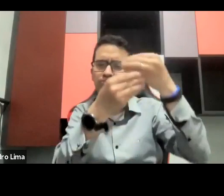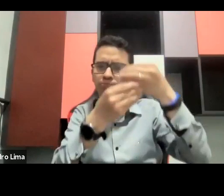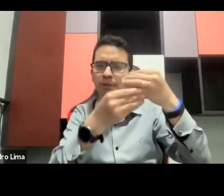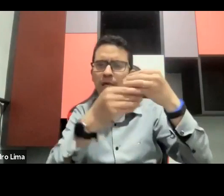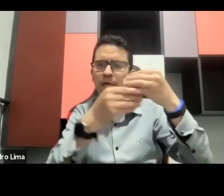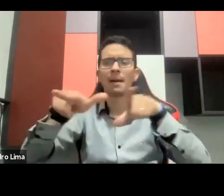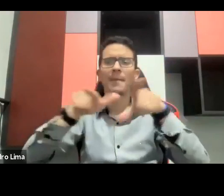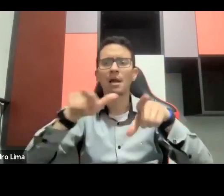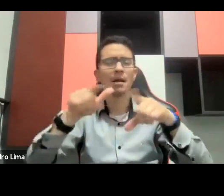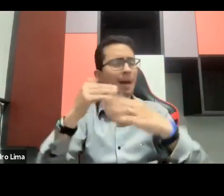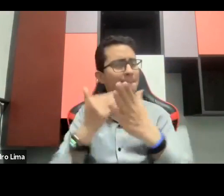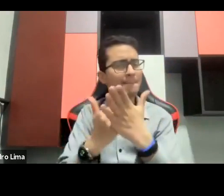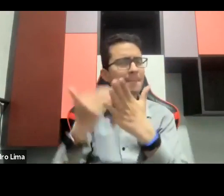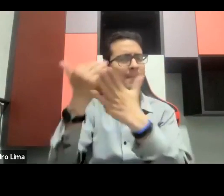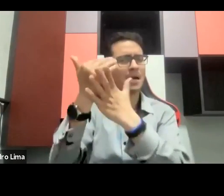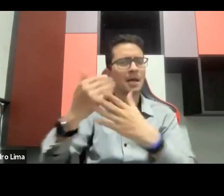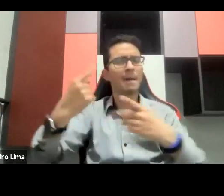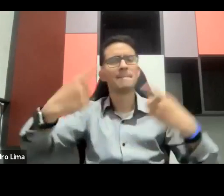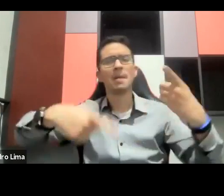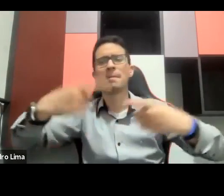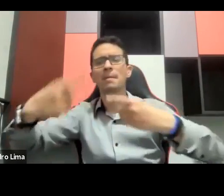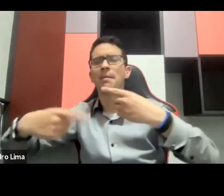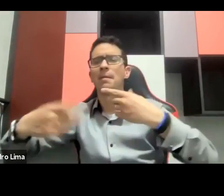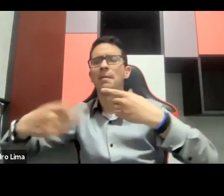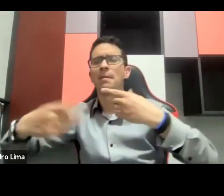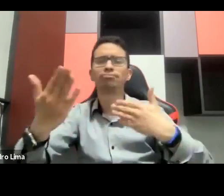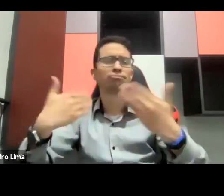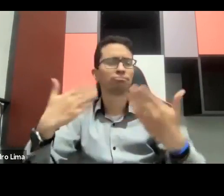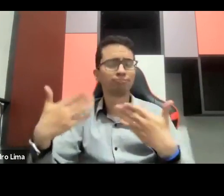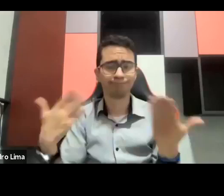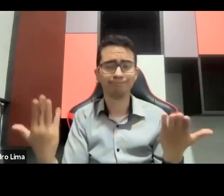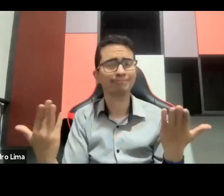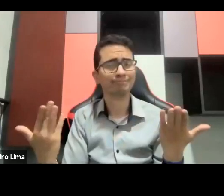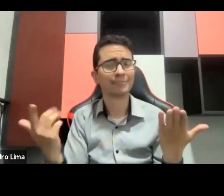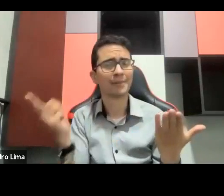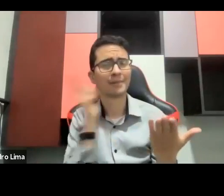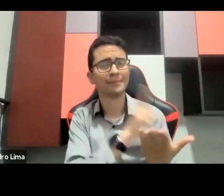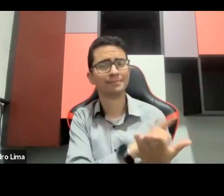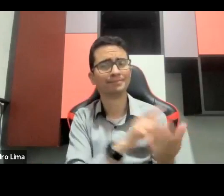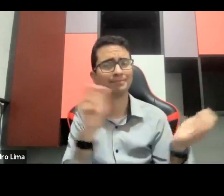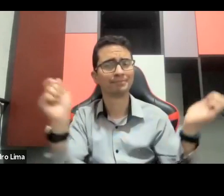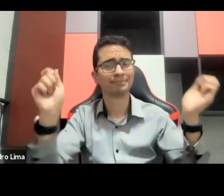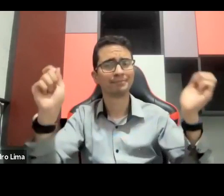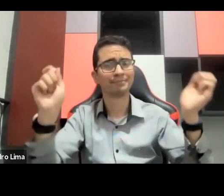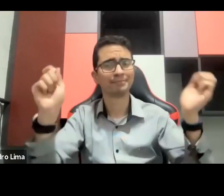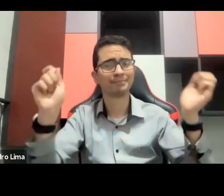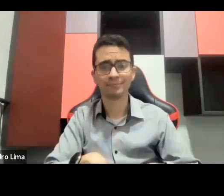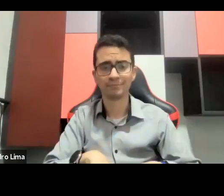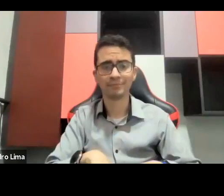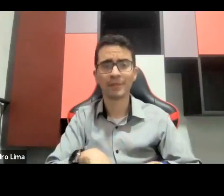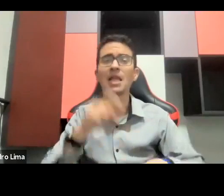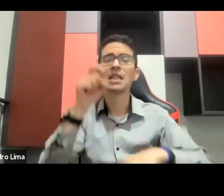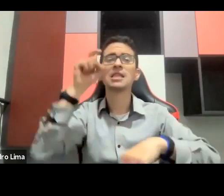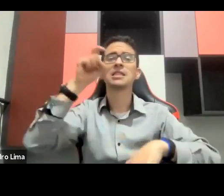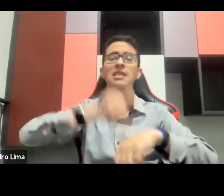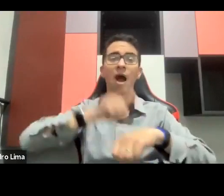And then in the discussion. Quite the immediately. found found that found that it would be possible to Produce something to to Produce something together